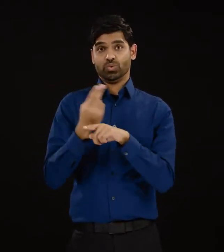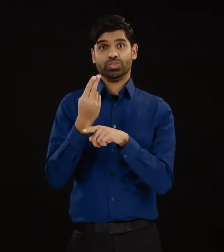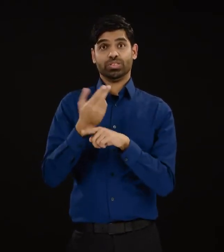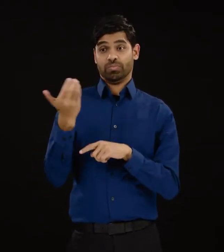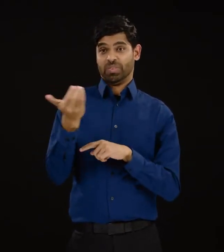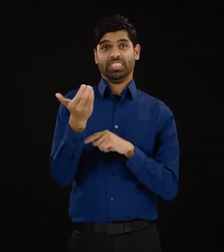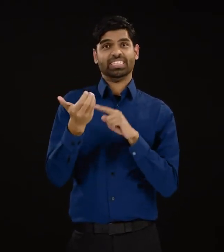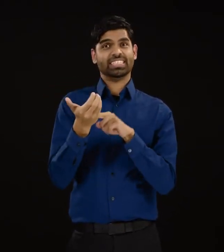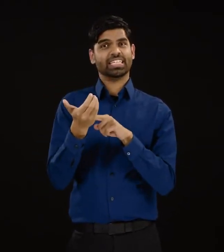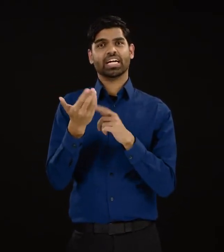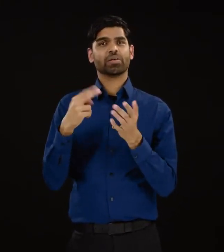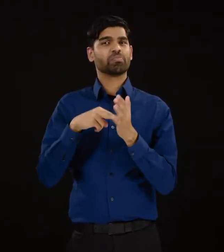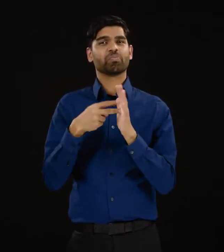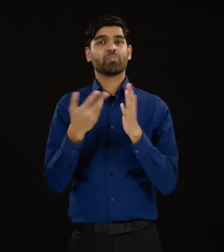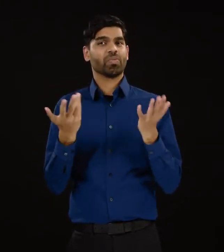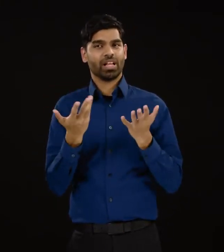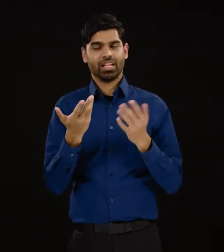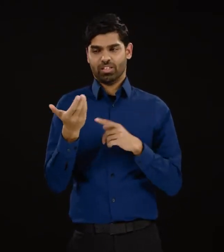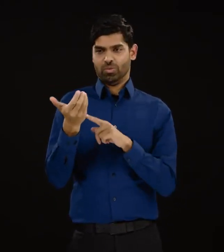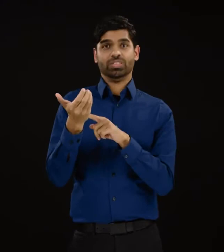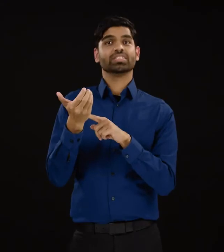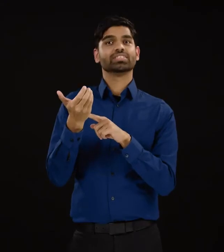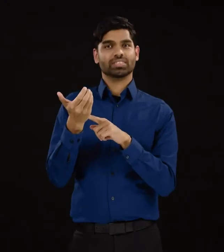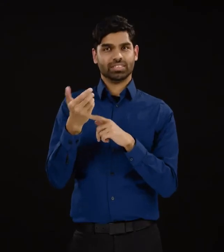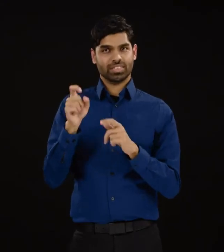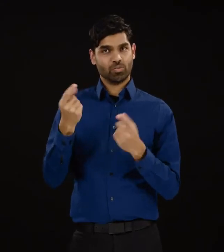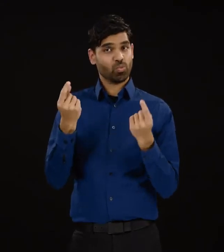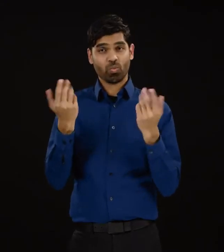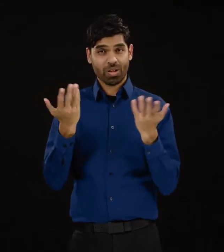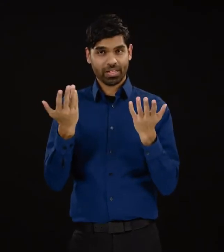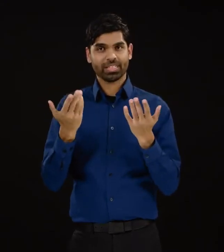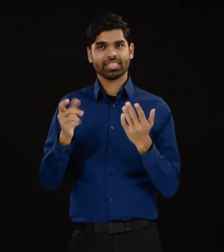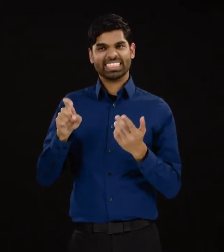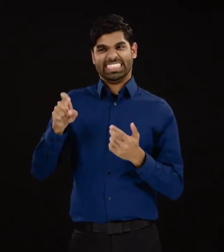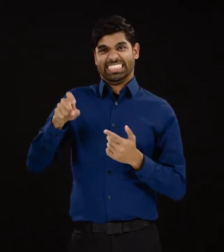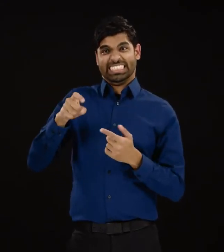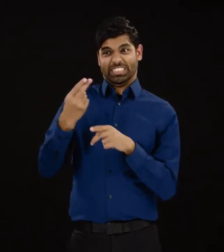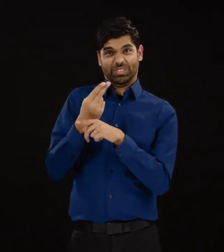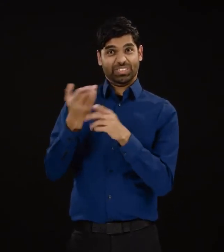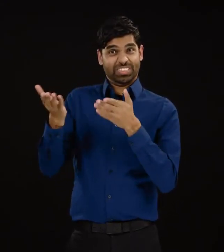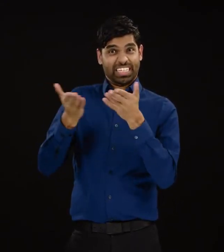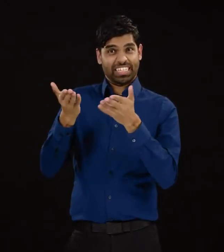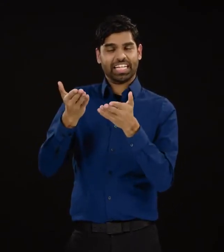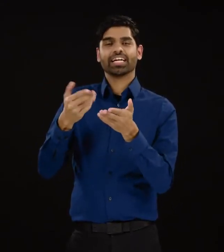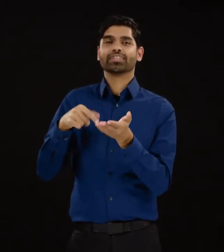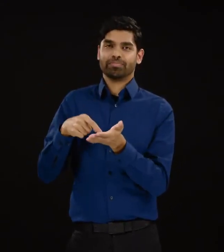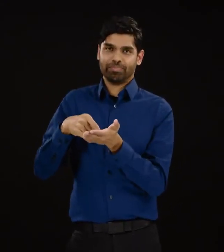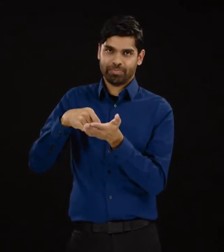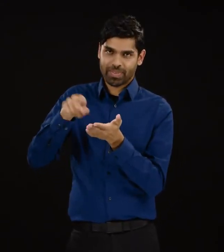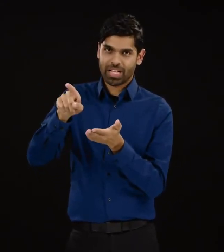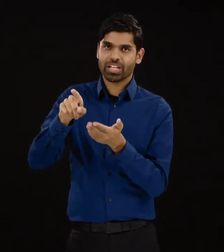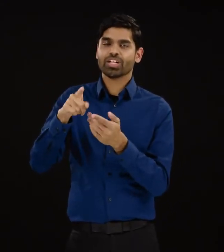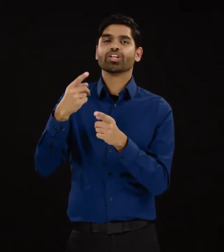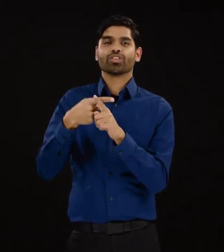Prepaid consumers do not get a monthly bill, and pay in advance for the services they are planning on using.